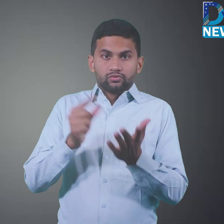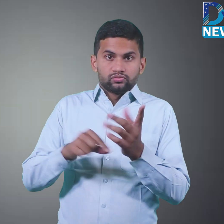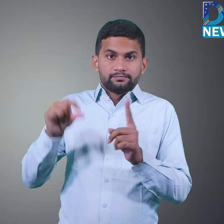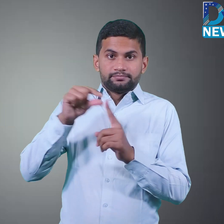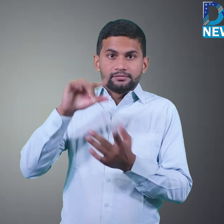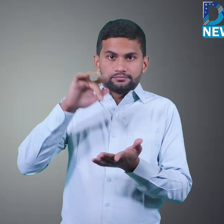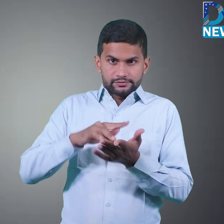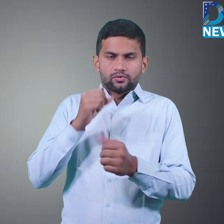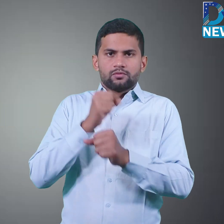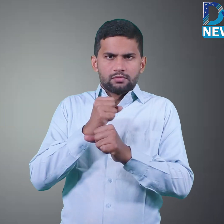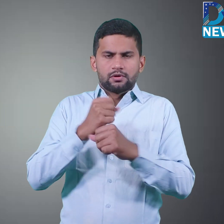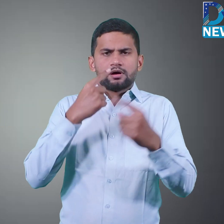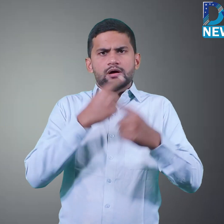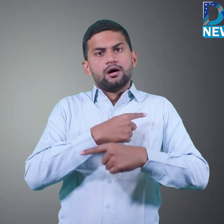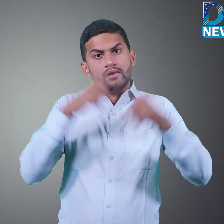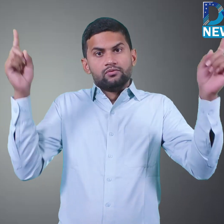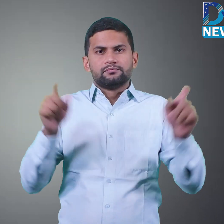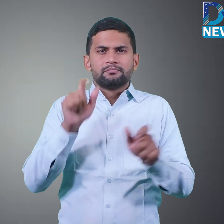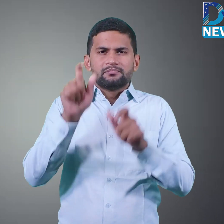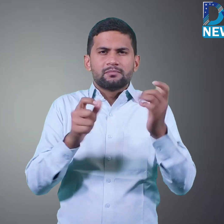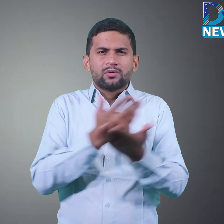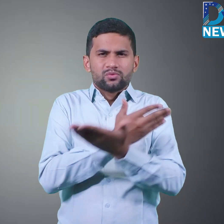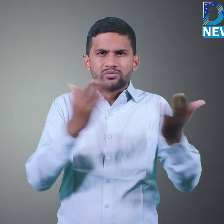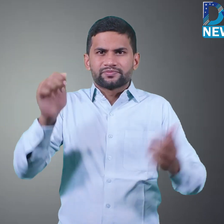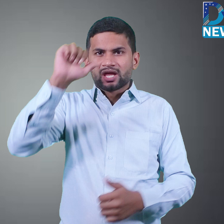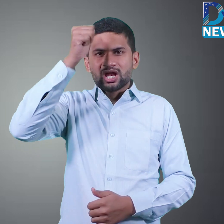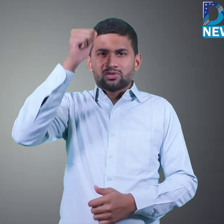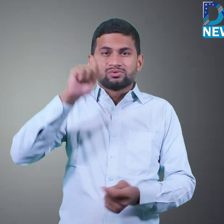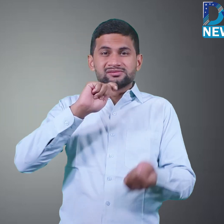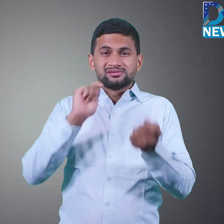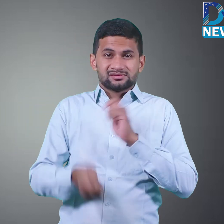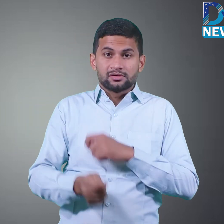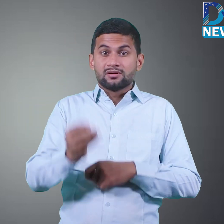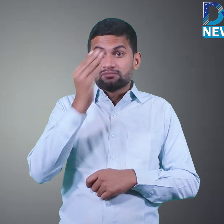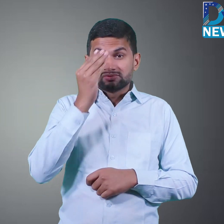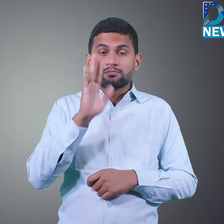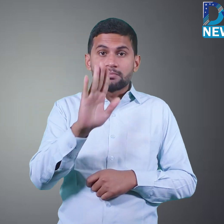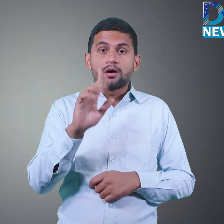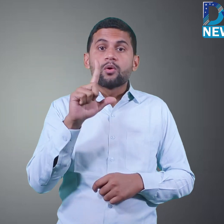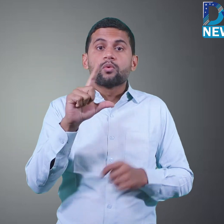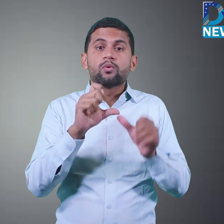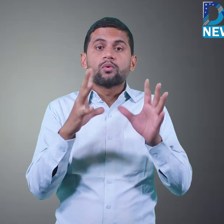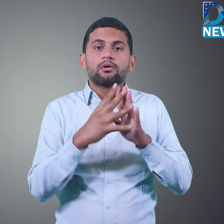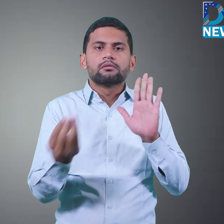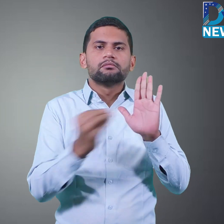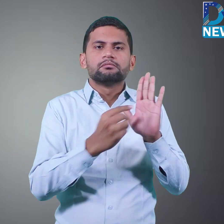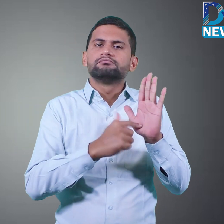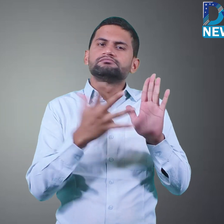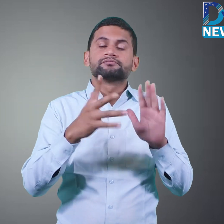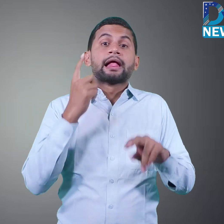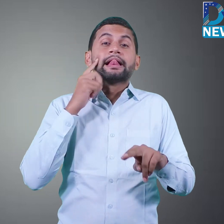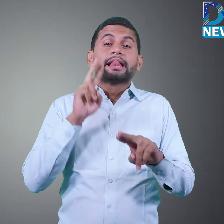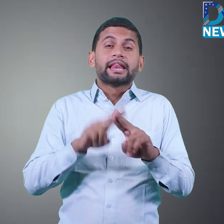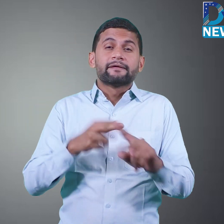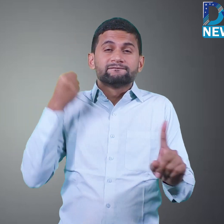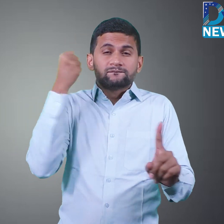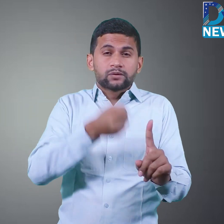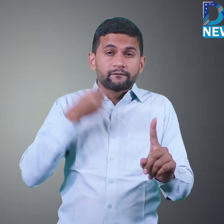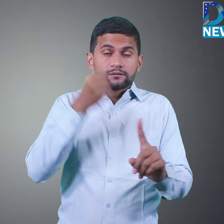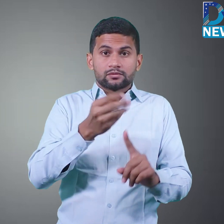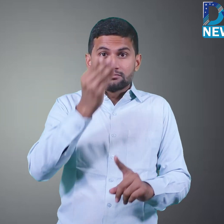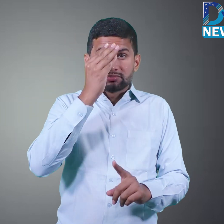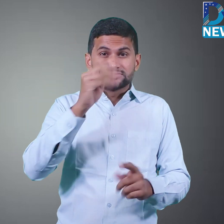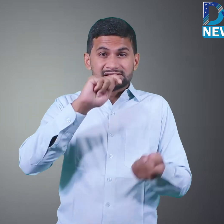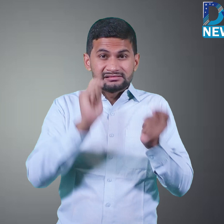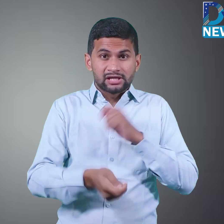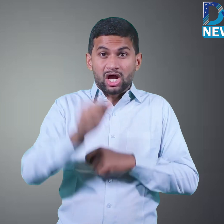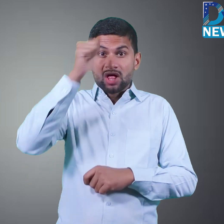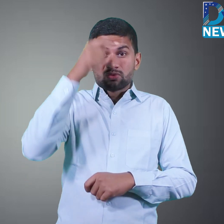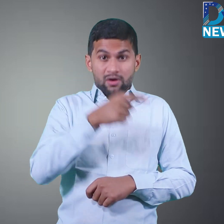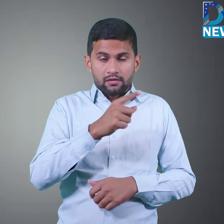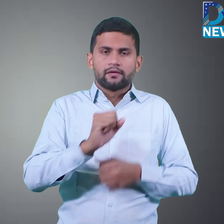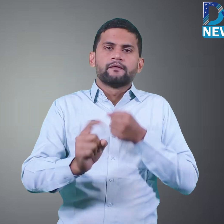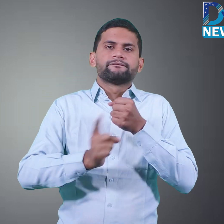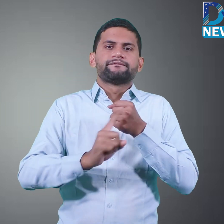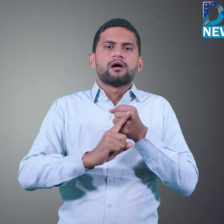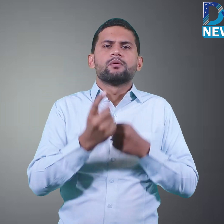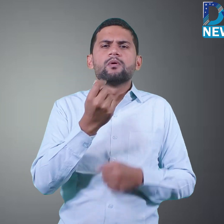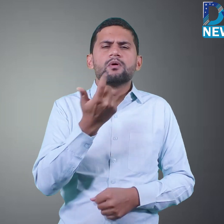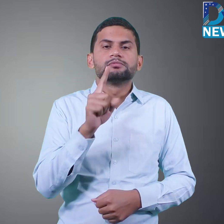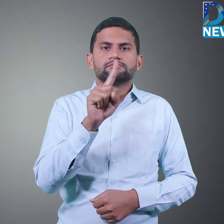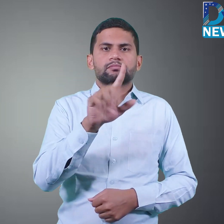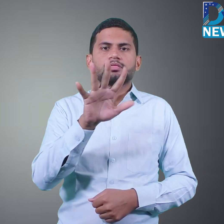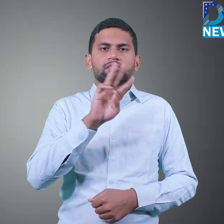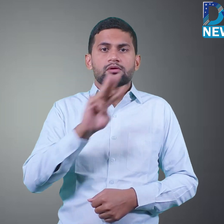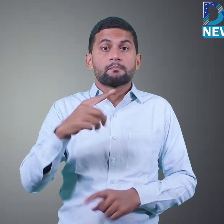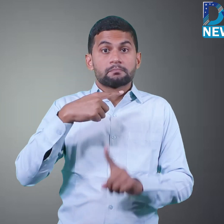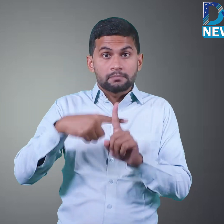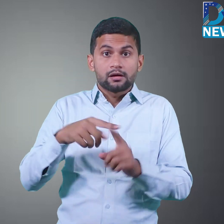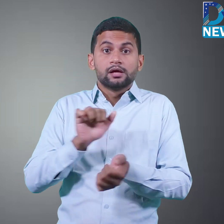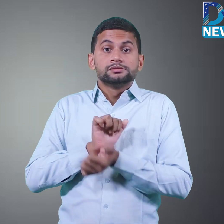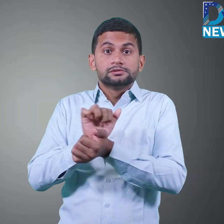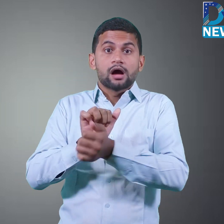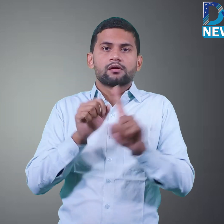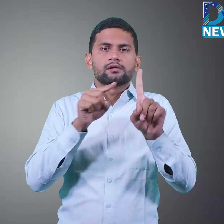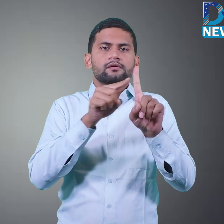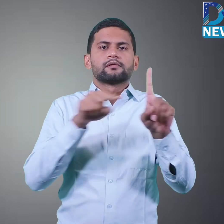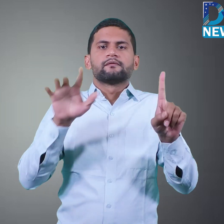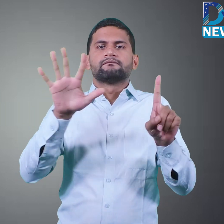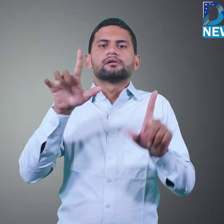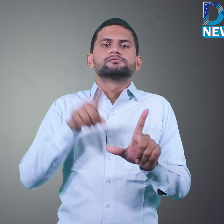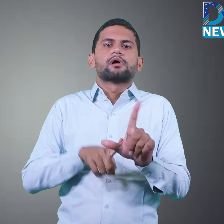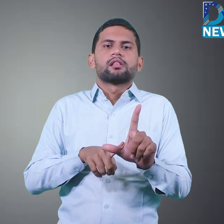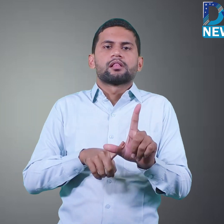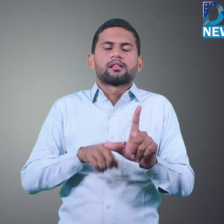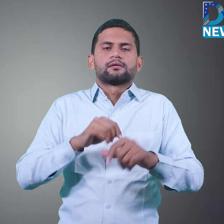UP Guv approves Prohibition of Unlawful Conversion of Religion Ordinance